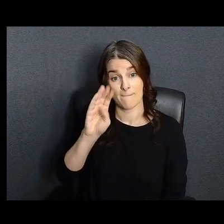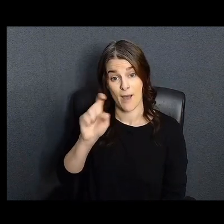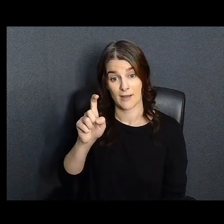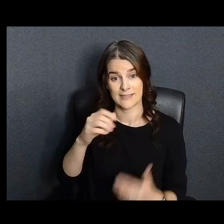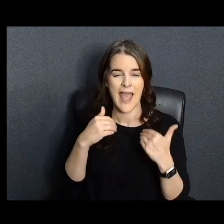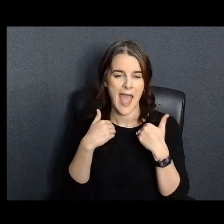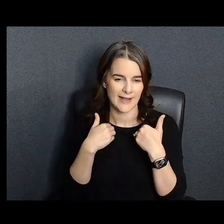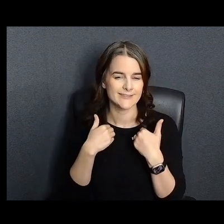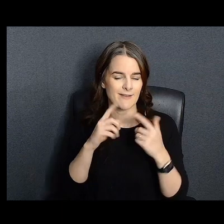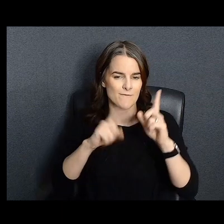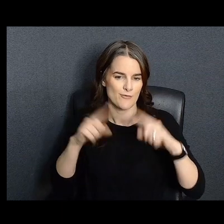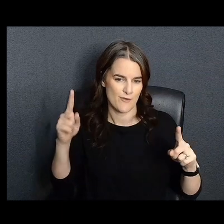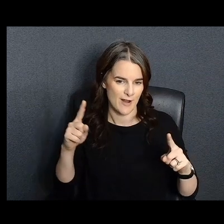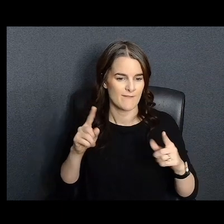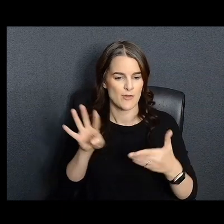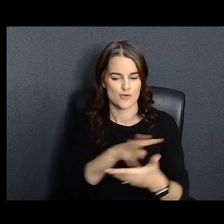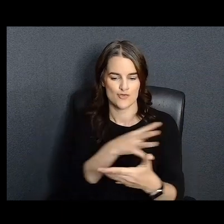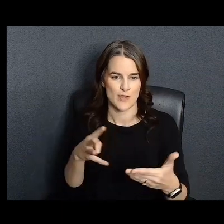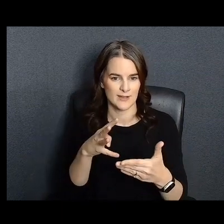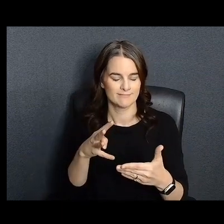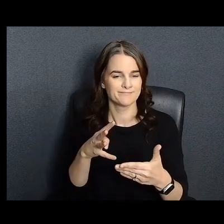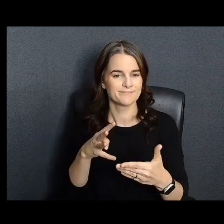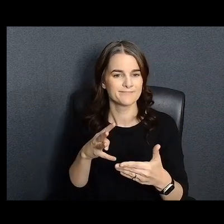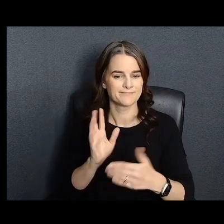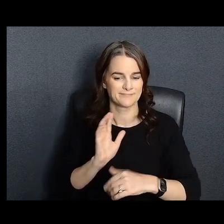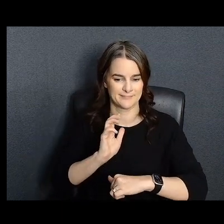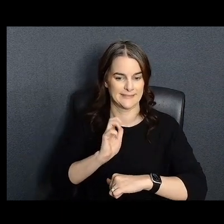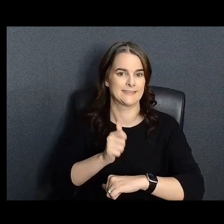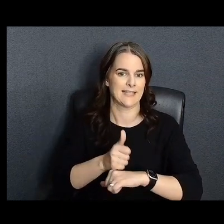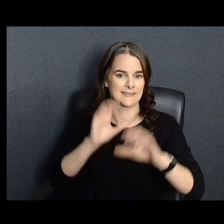that come pre-made, including those accessible apps that I